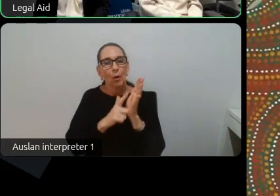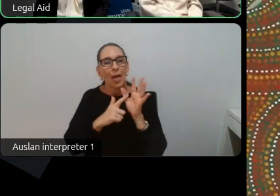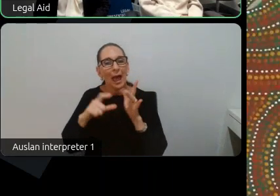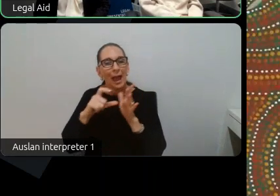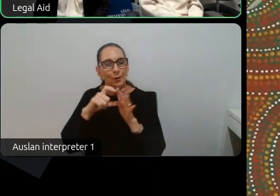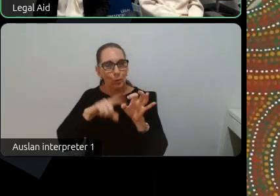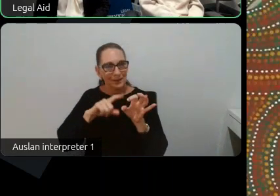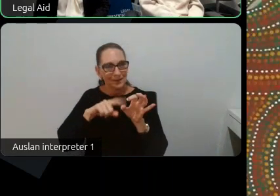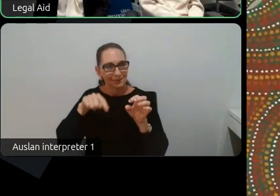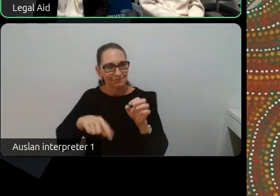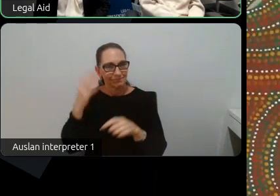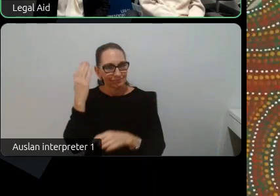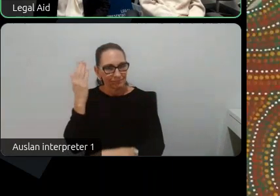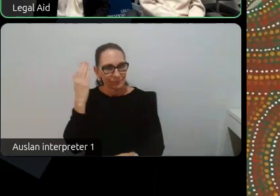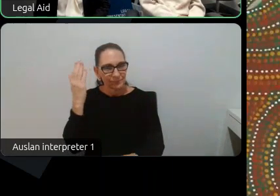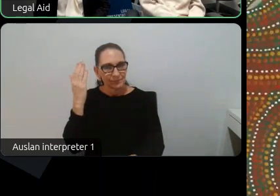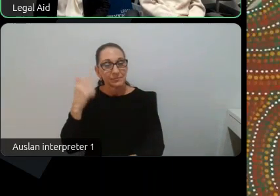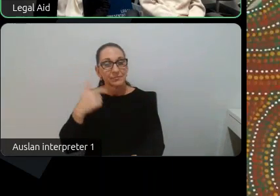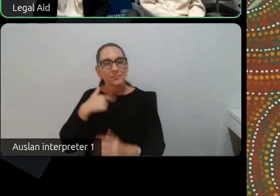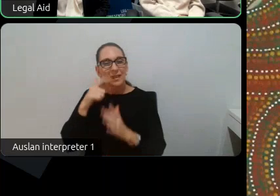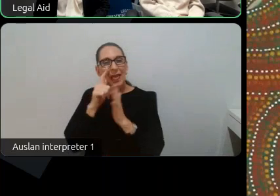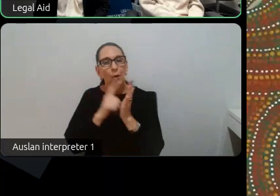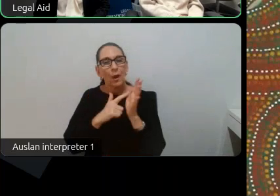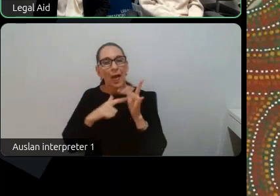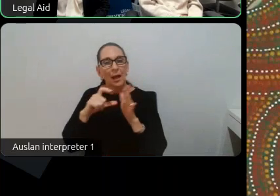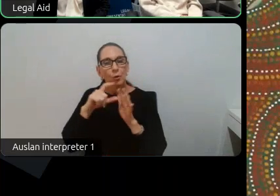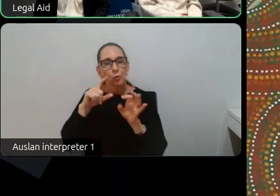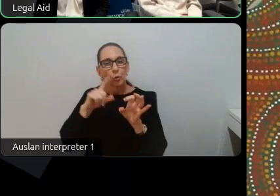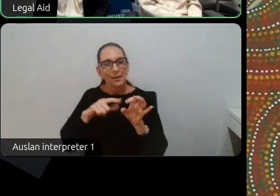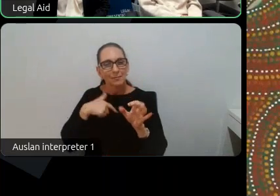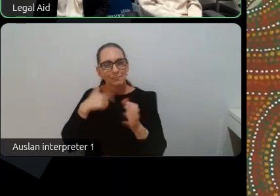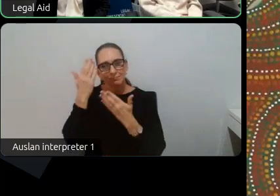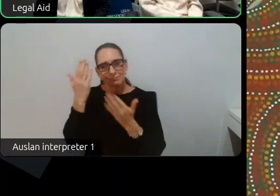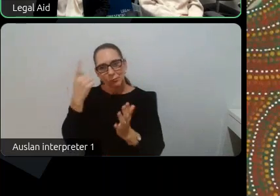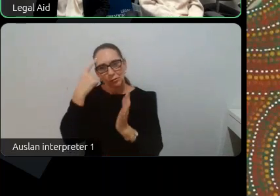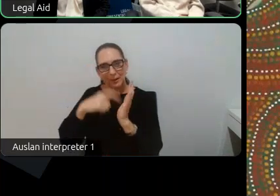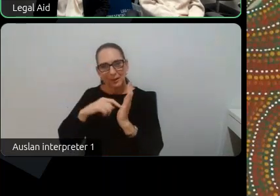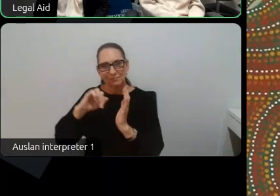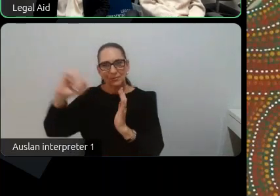and respects the First Nations custodians of the land where our offices stand and where we